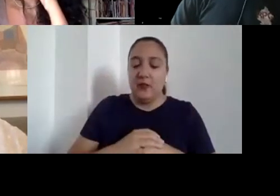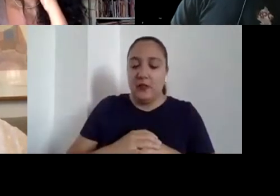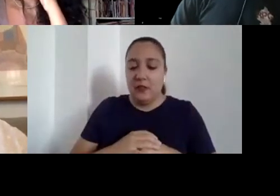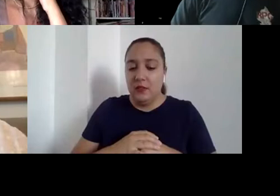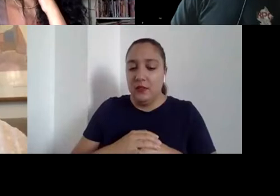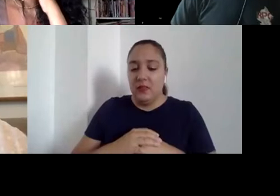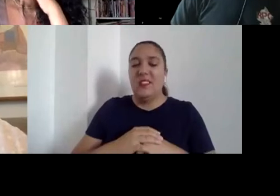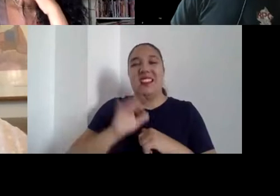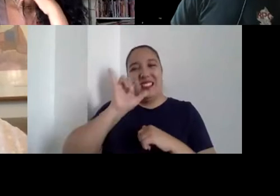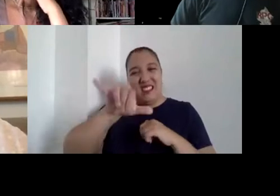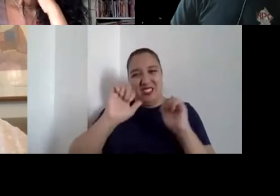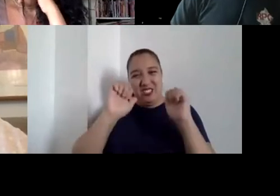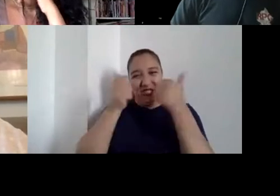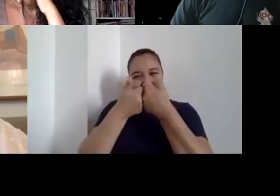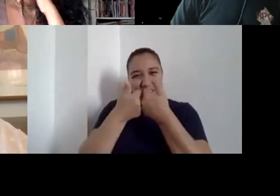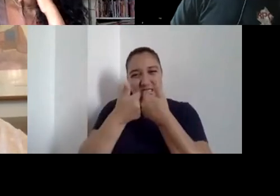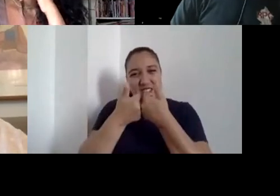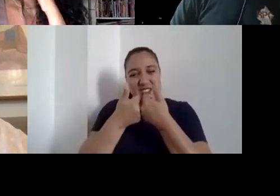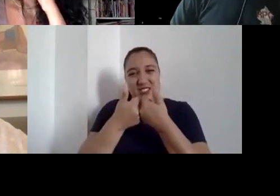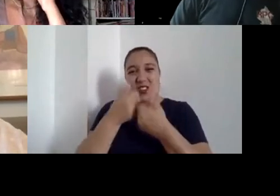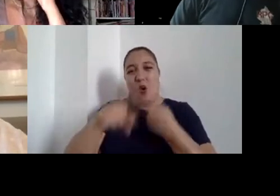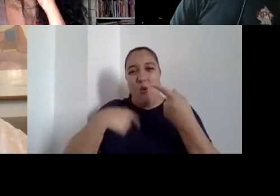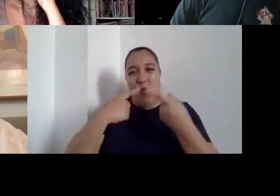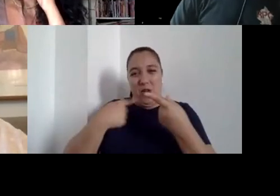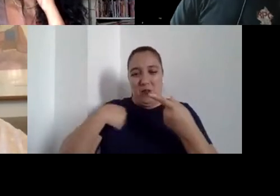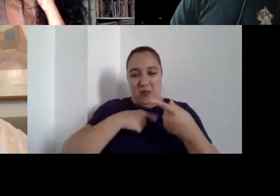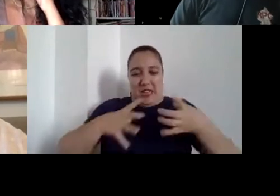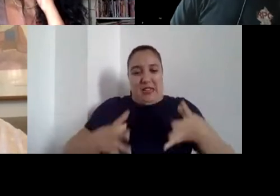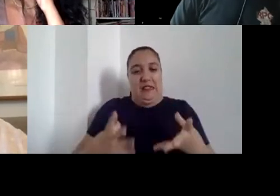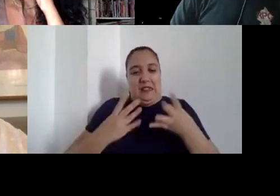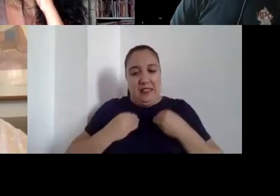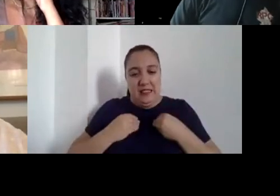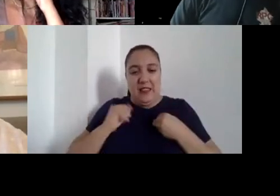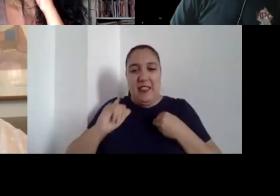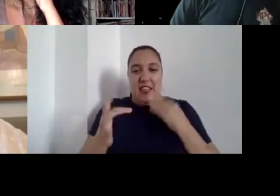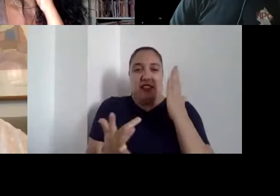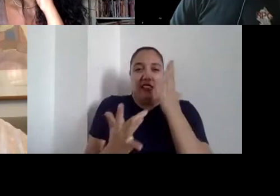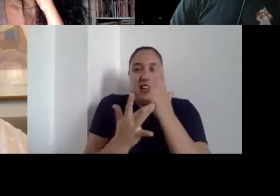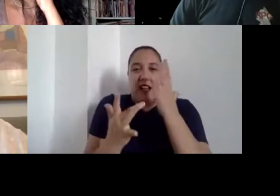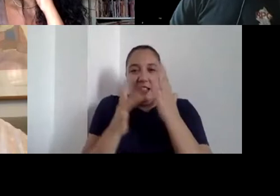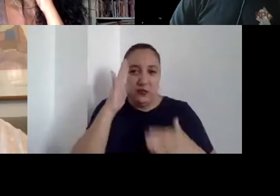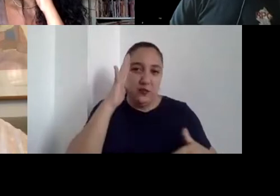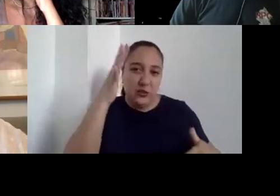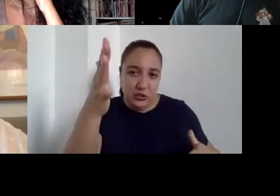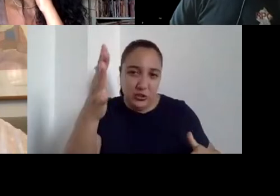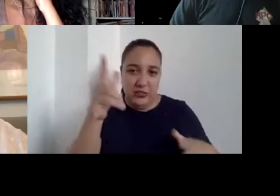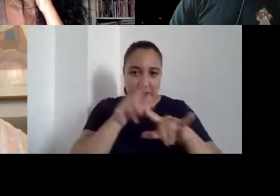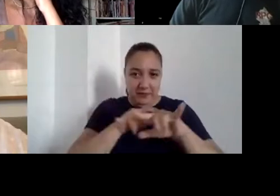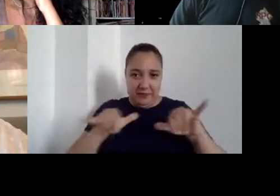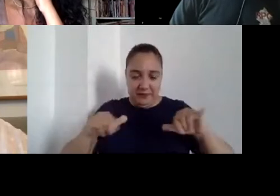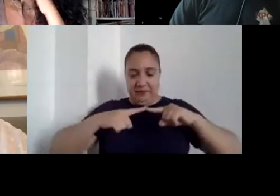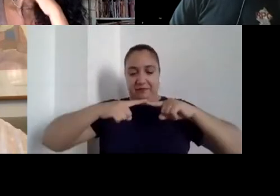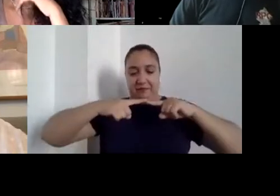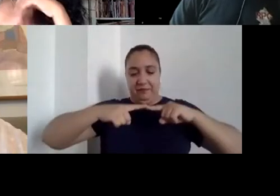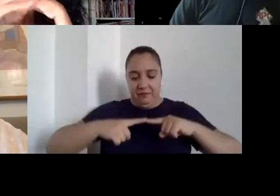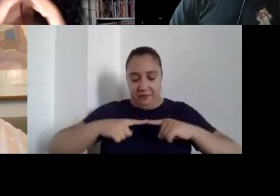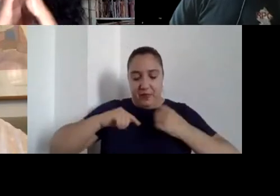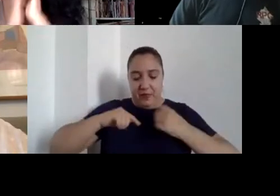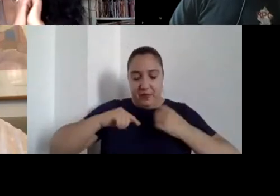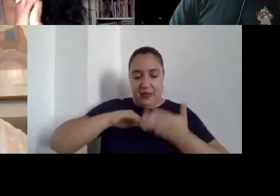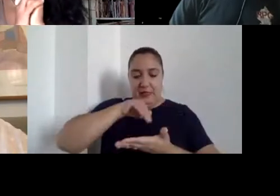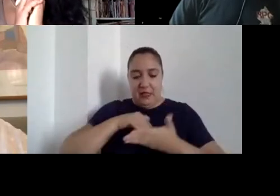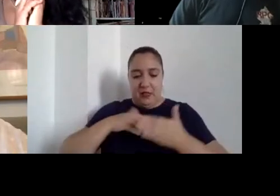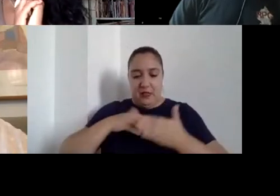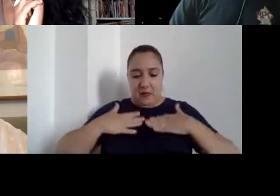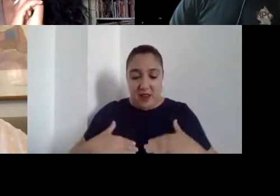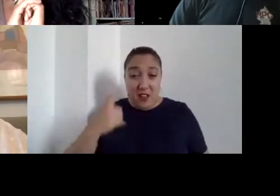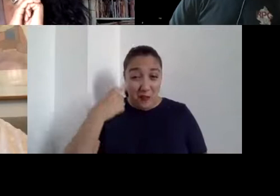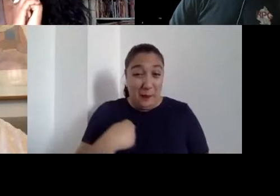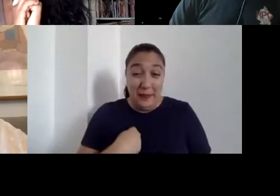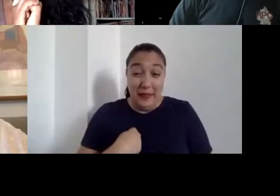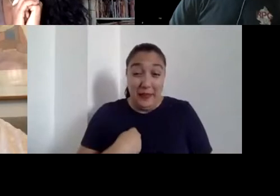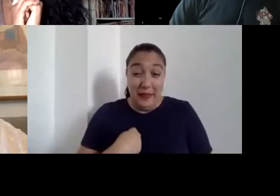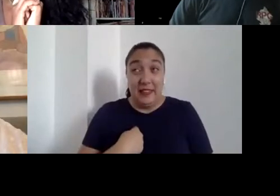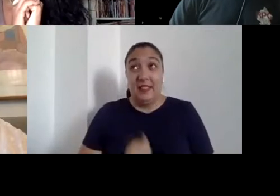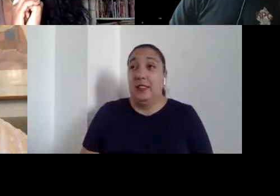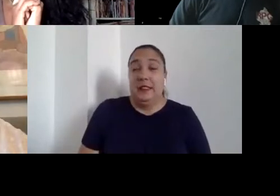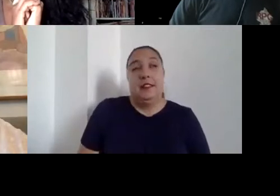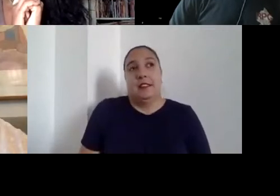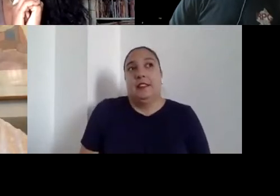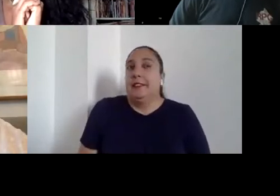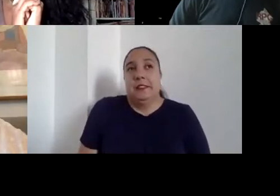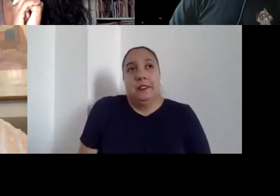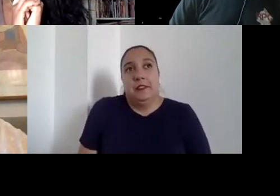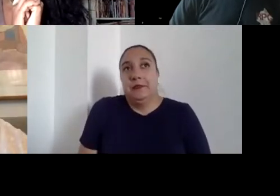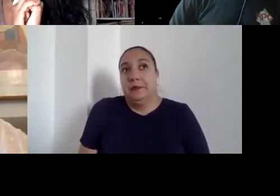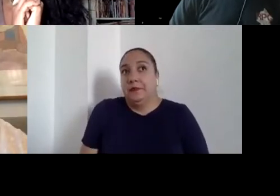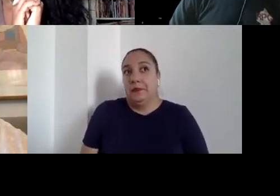of then embracing the digital future to center the body is to me, it is this amazing paradox,